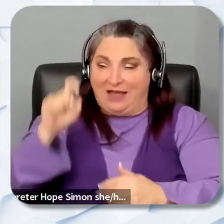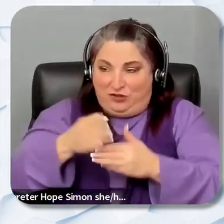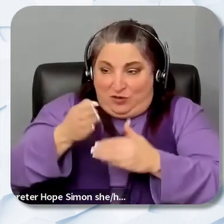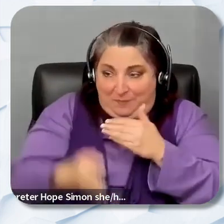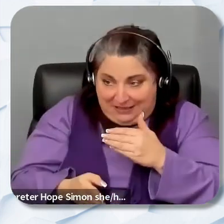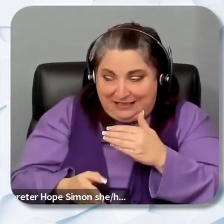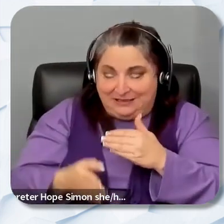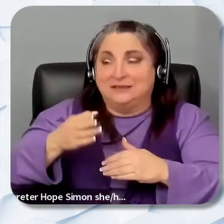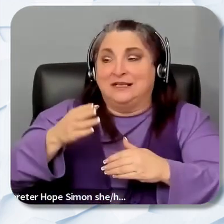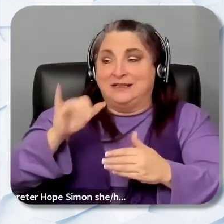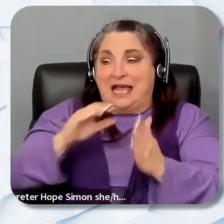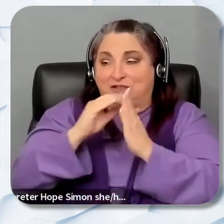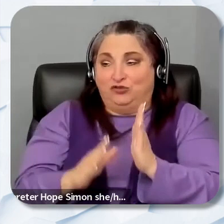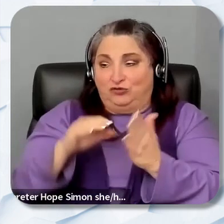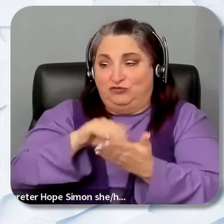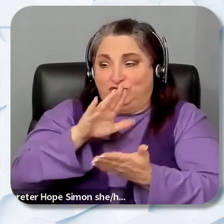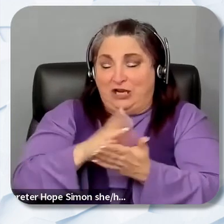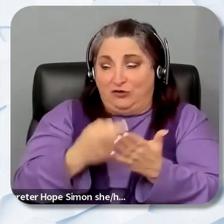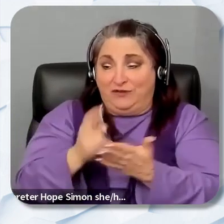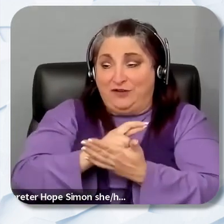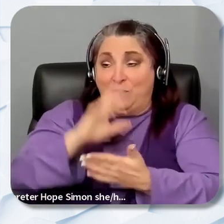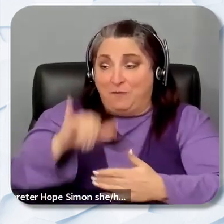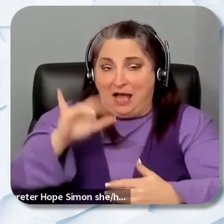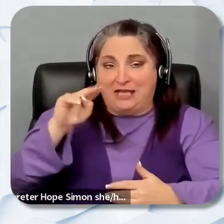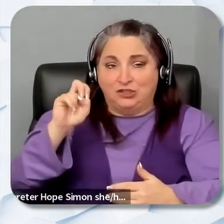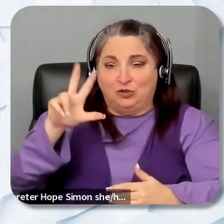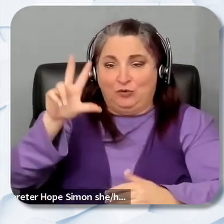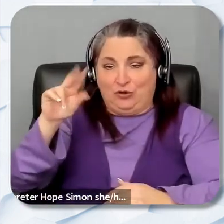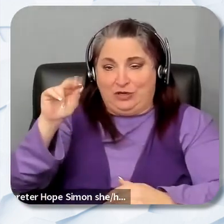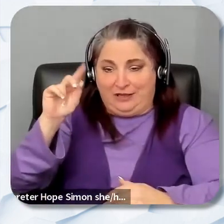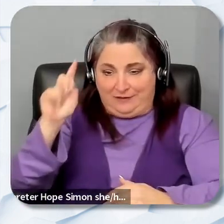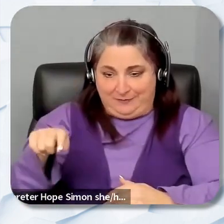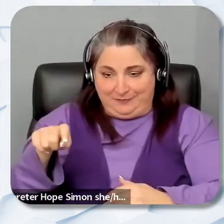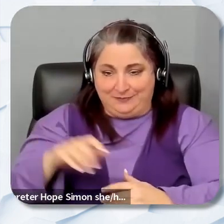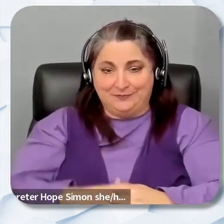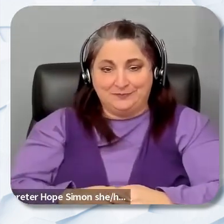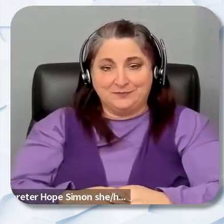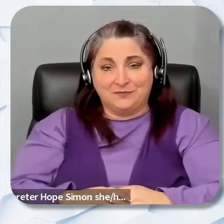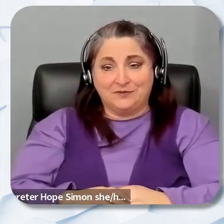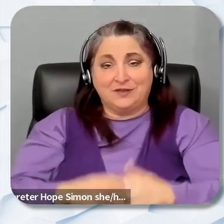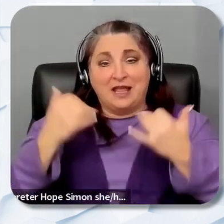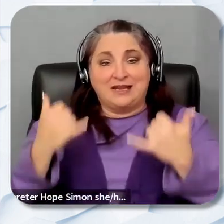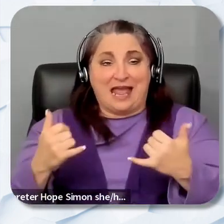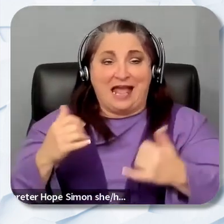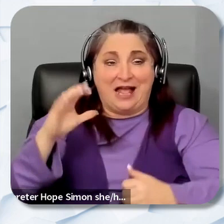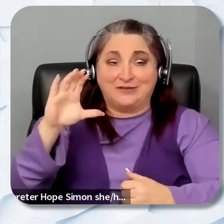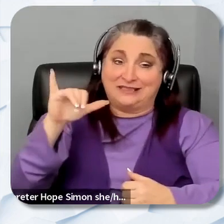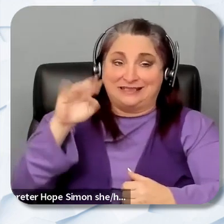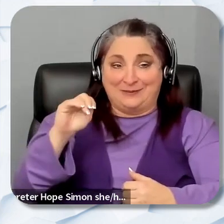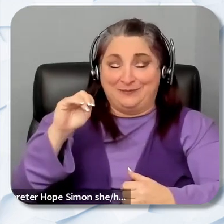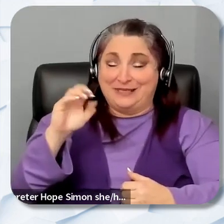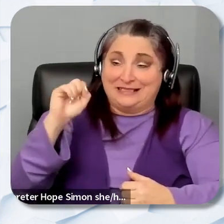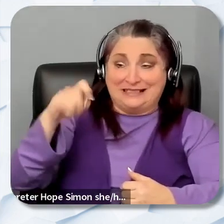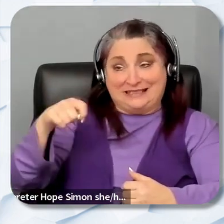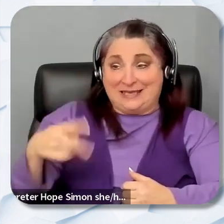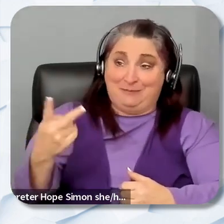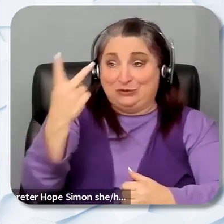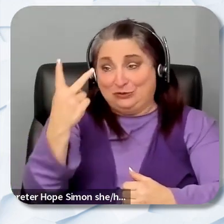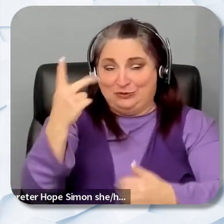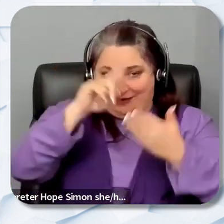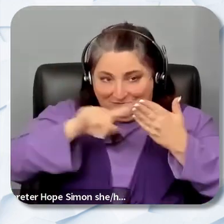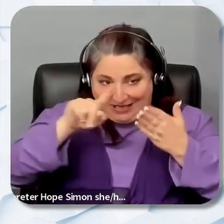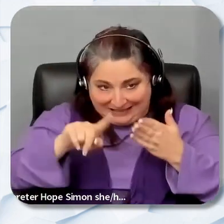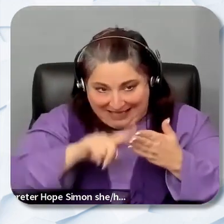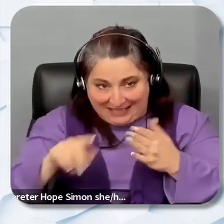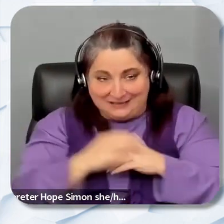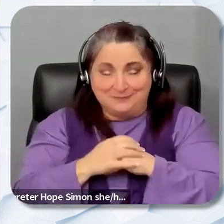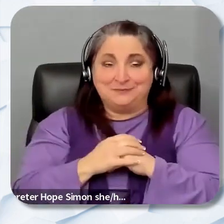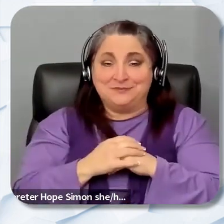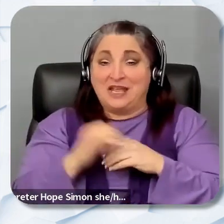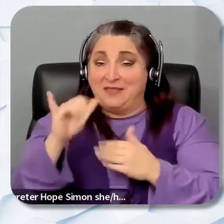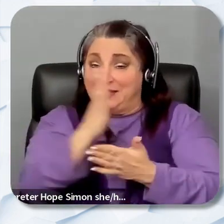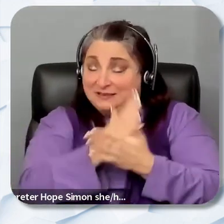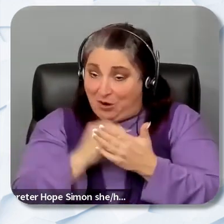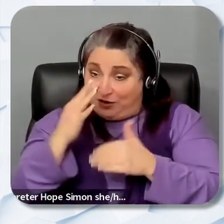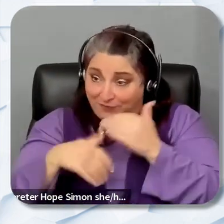30th. That brings us to CIM Step 2, Investigate. In this portion of the process, you'll be